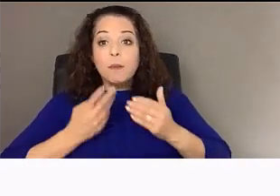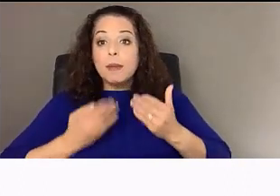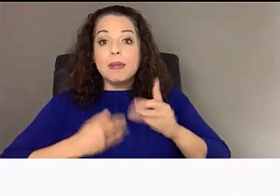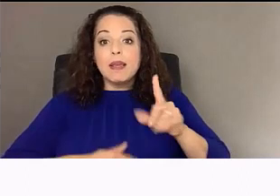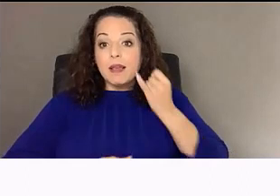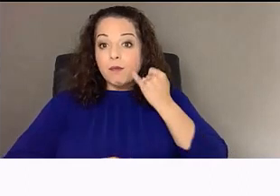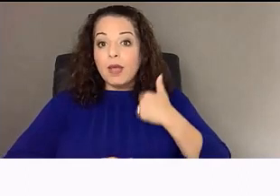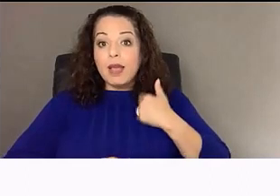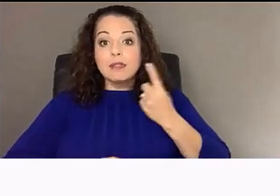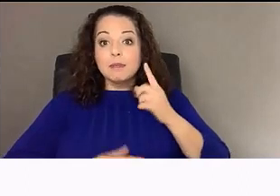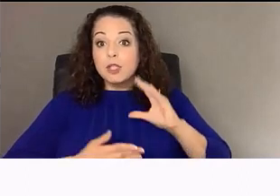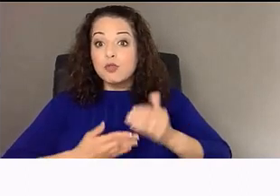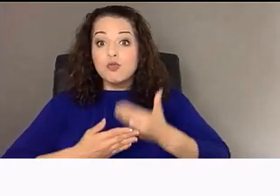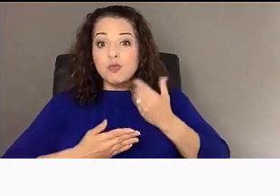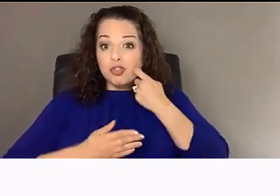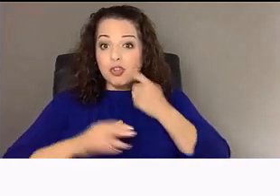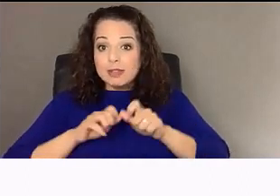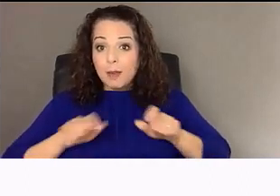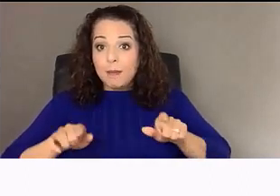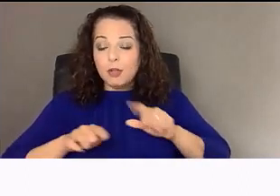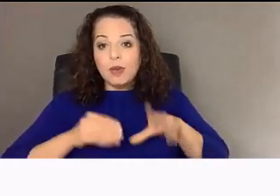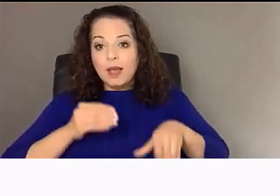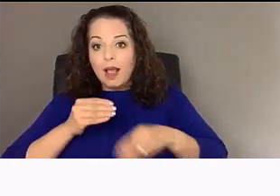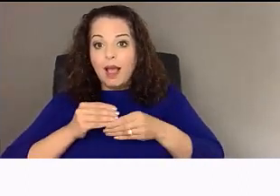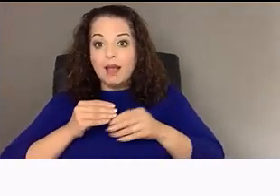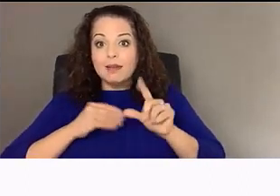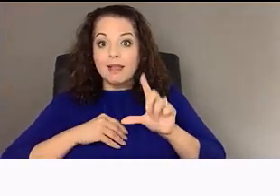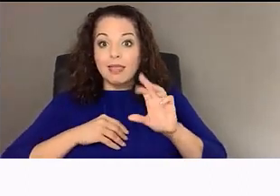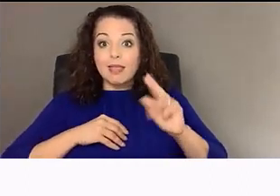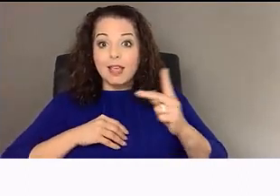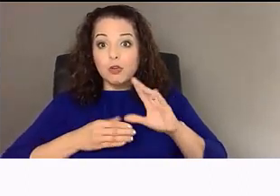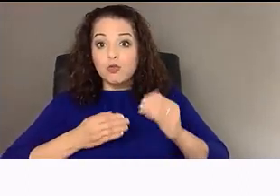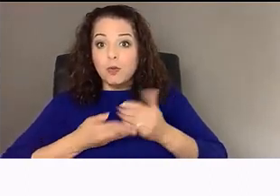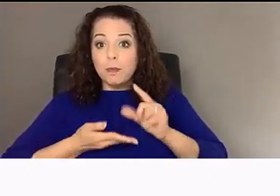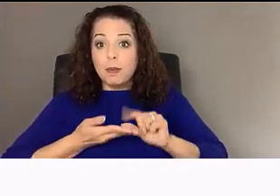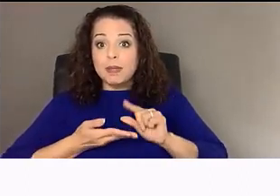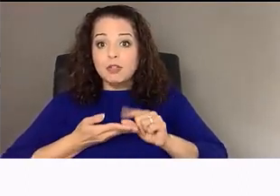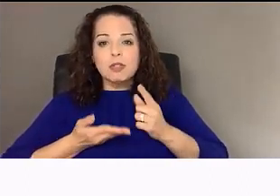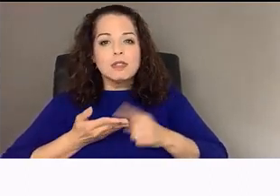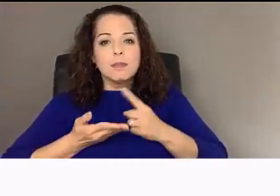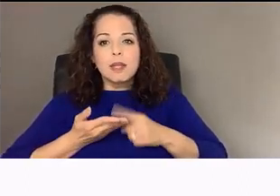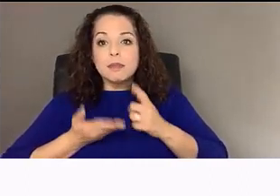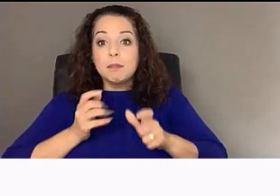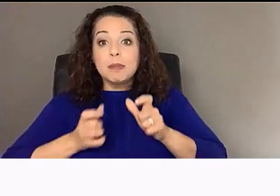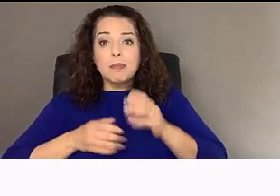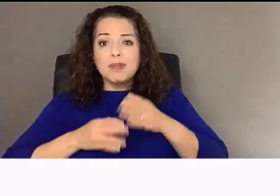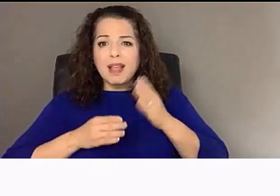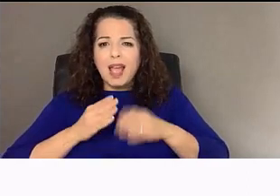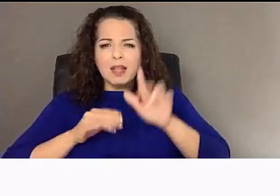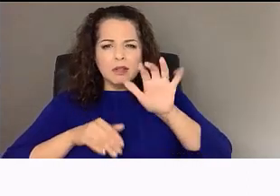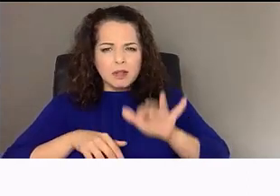just came out, you can put a link to your new publication. Sometimes people get all the way to the end of your email and they're like, Oh, look at that.